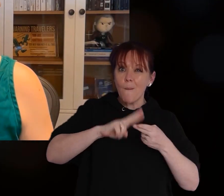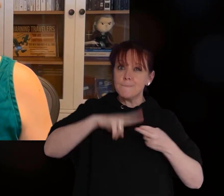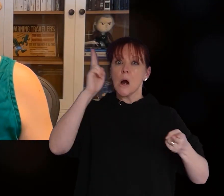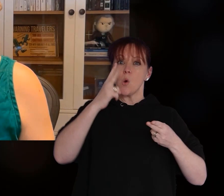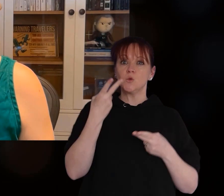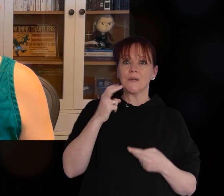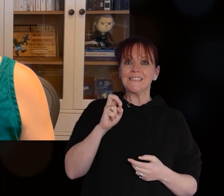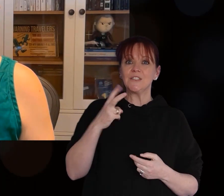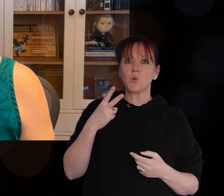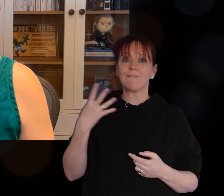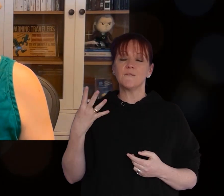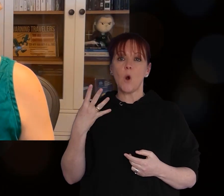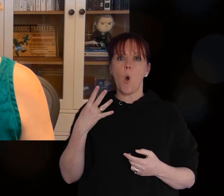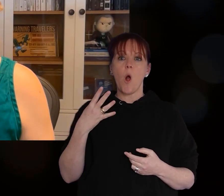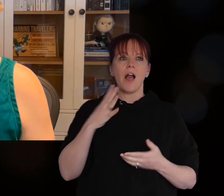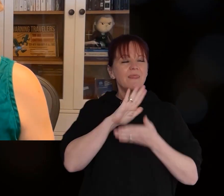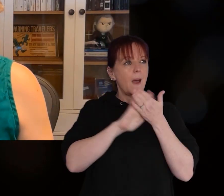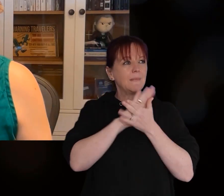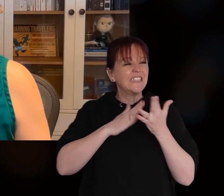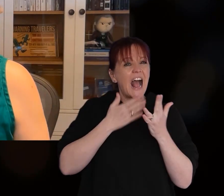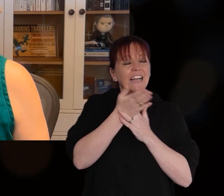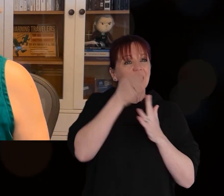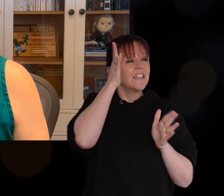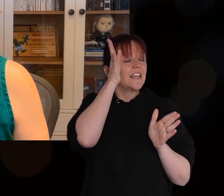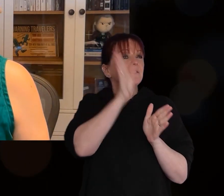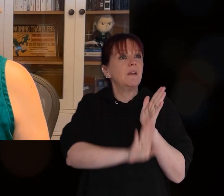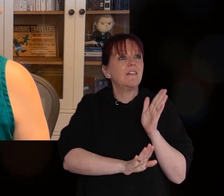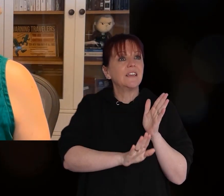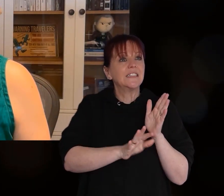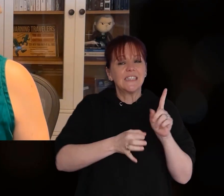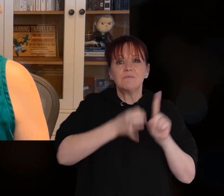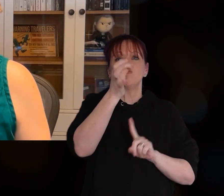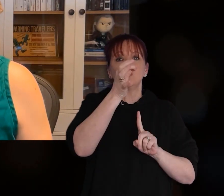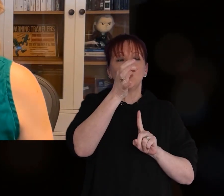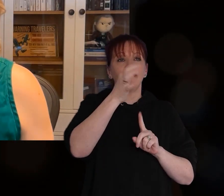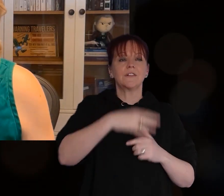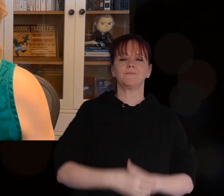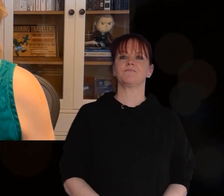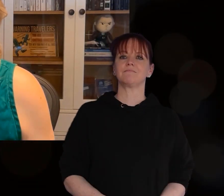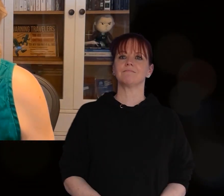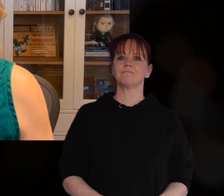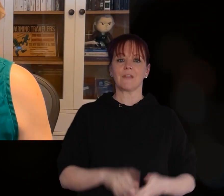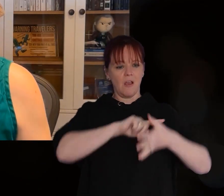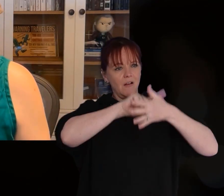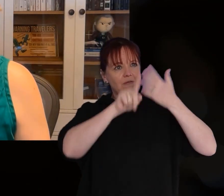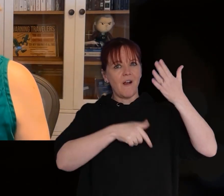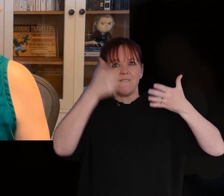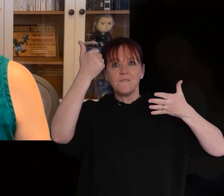improving players access experience and well-being. The finalists we are recognizing today are...